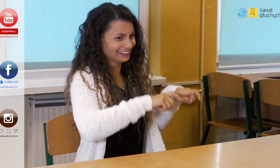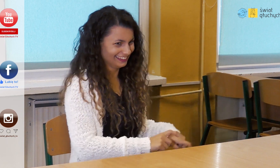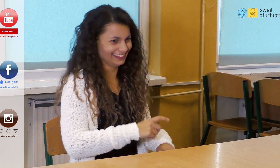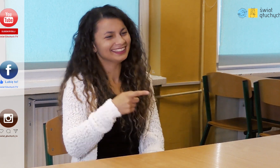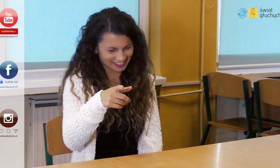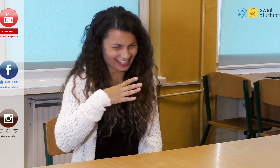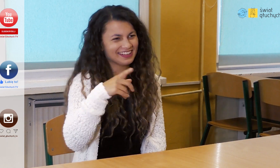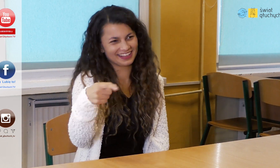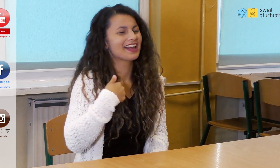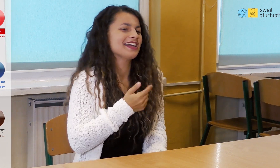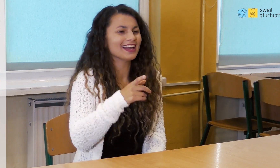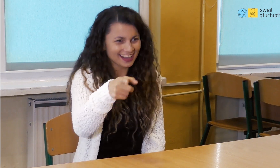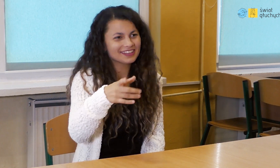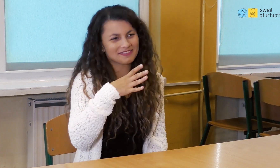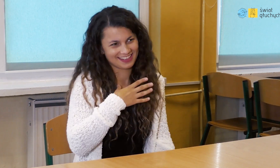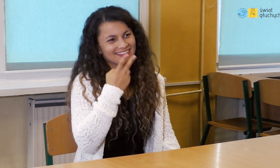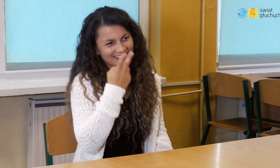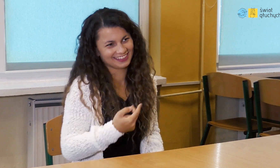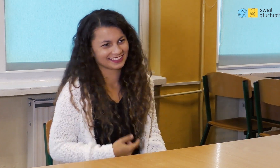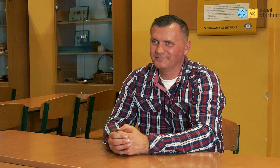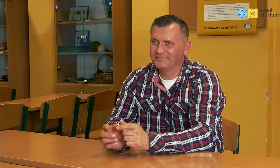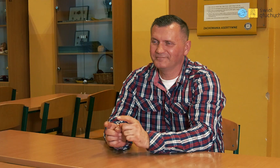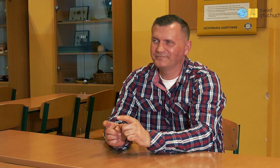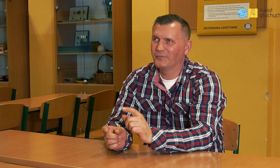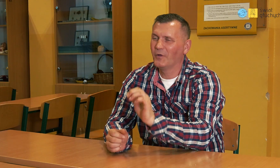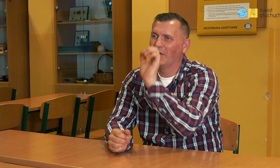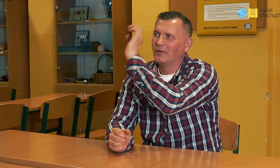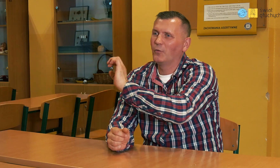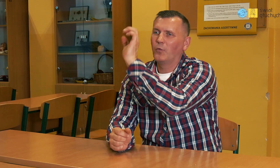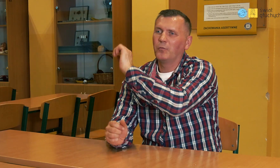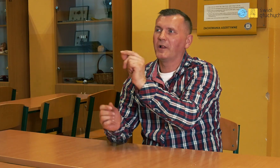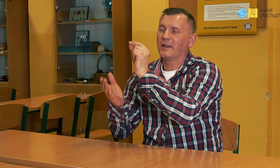I never got hit, but I saw others get hit. That's true, they also threw chalk.